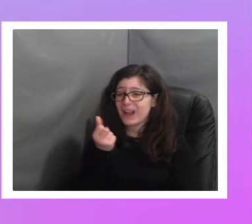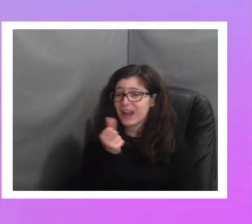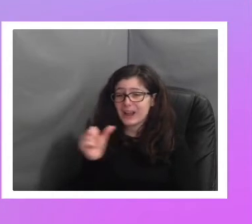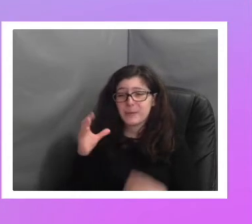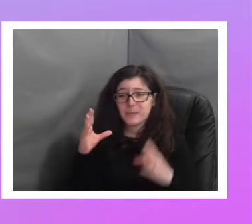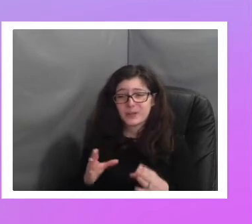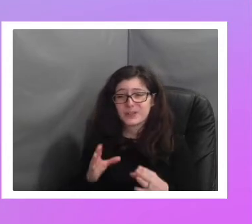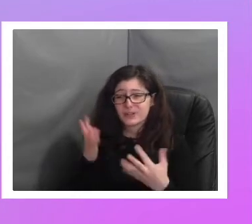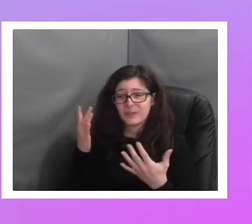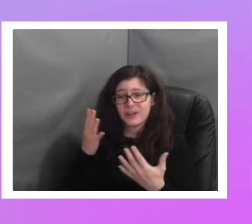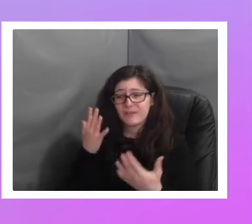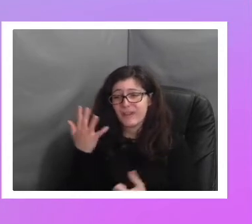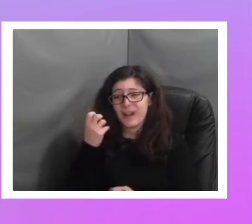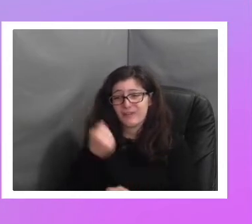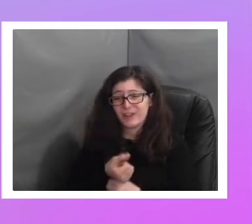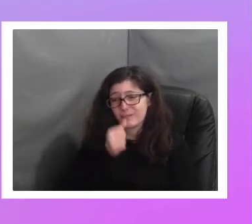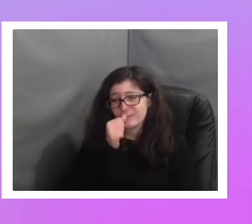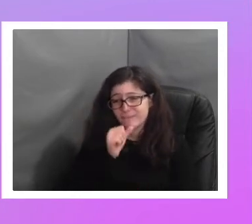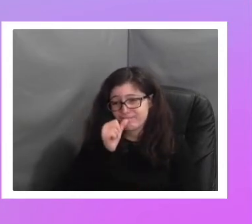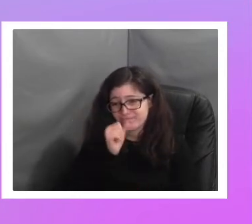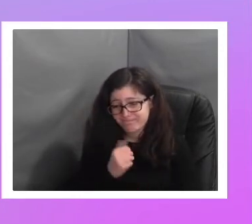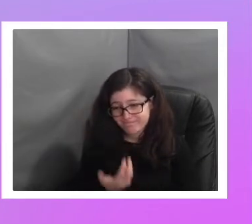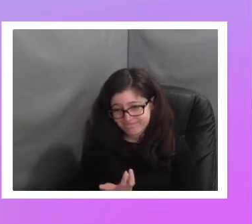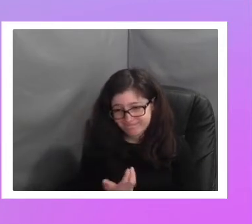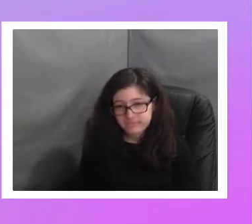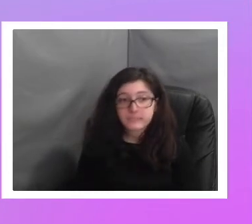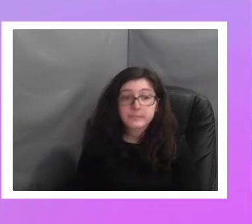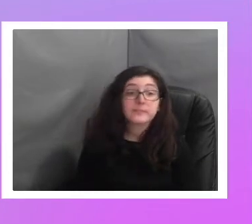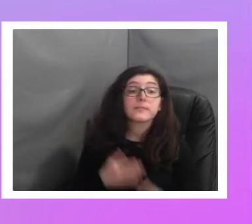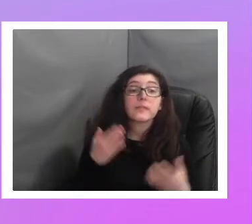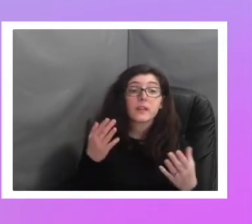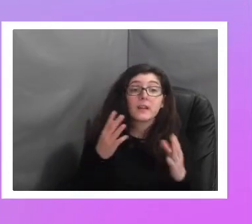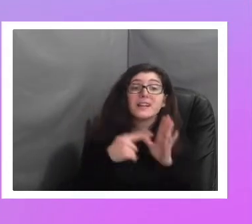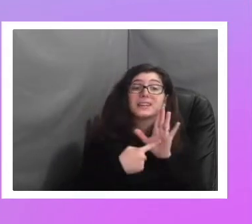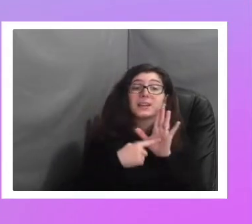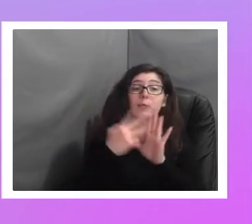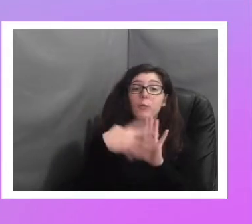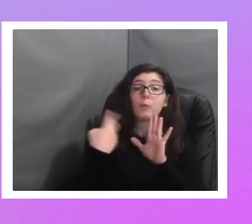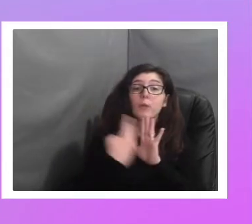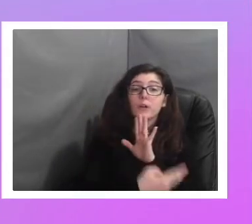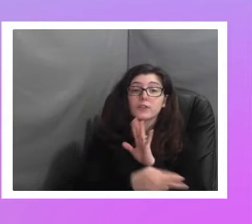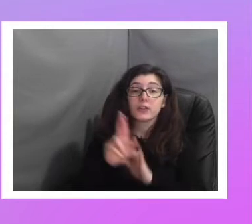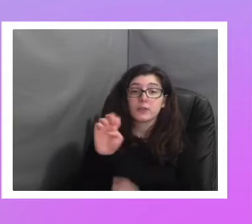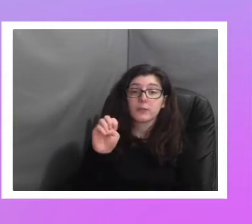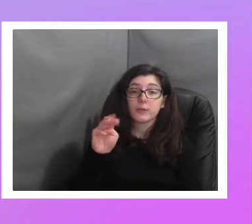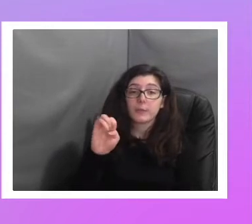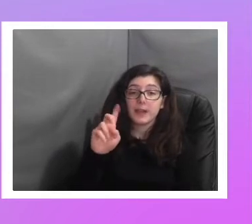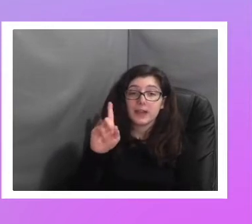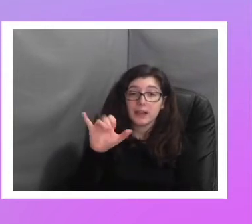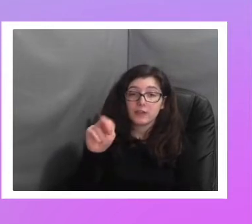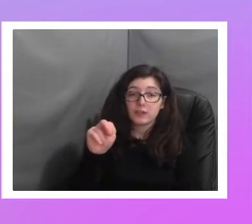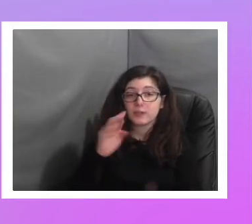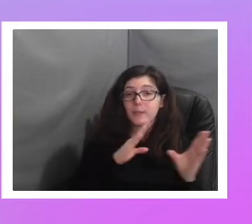So here's a sample sort of worksheet for remediation of accessibility barriers, it basically just says, okay, first thing,